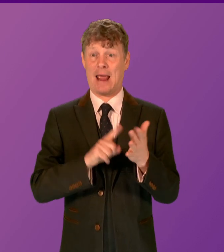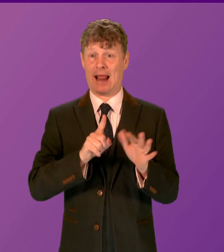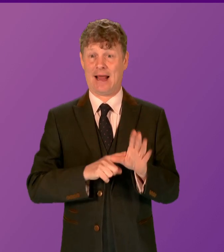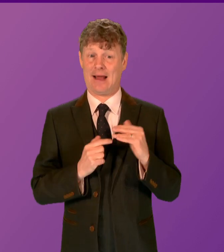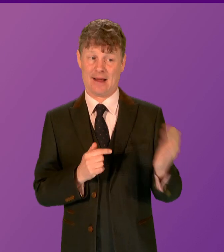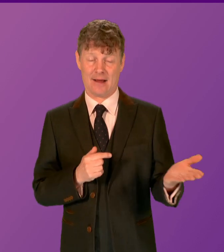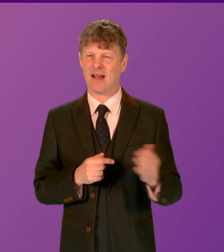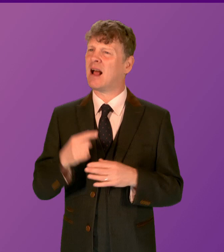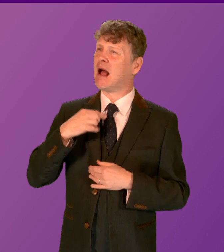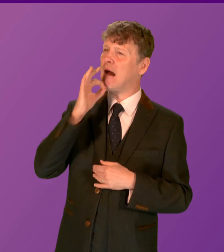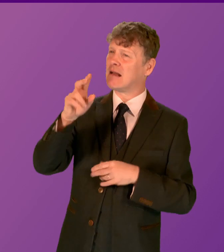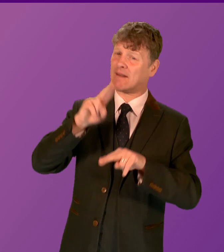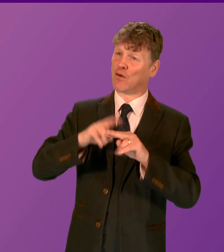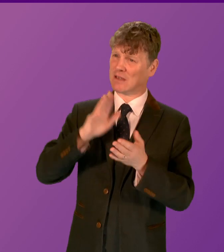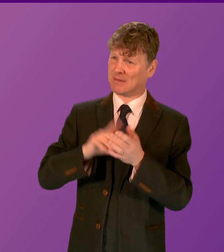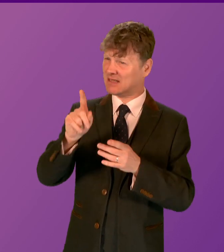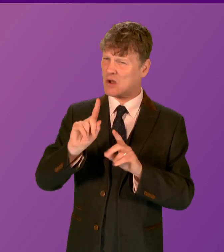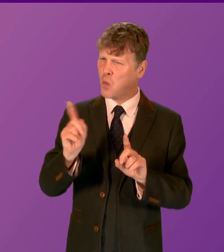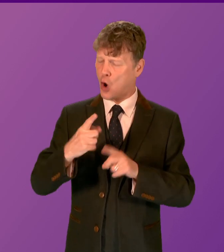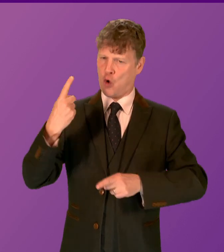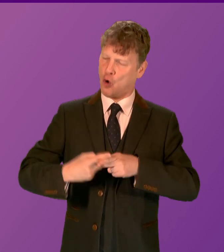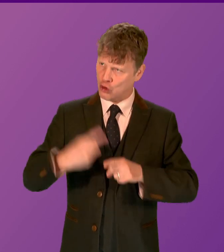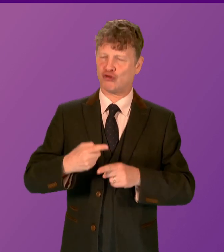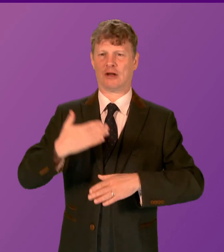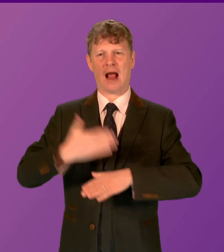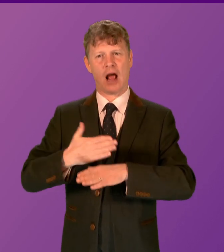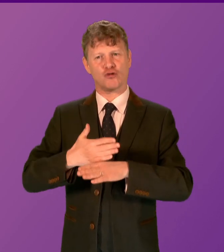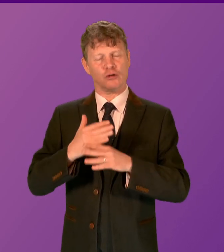To ask the First Minister what urgent action is being taken to address long waits in A